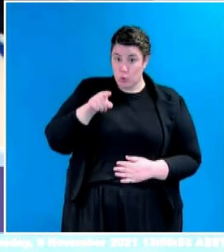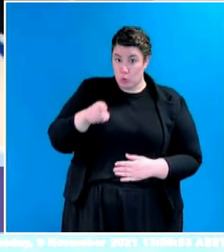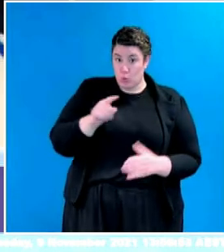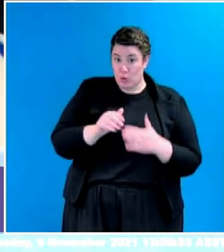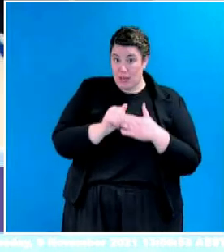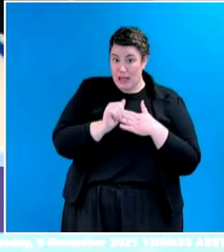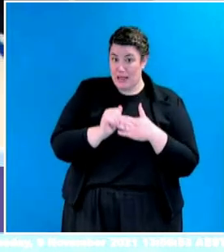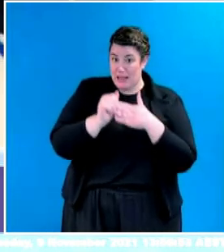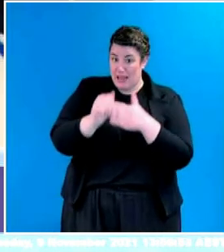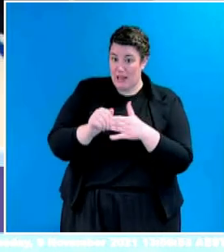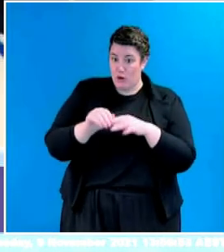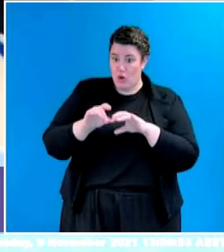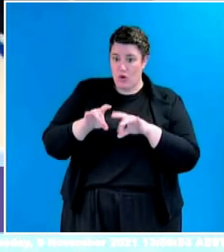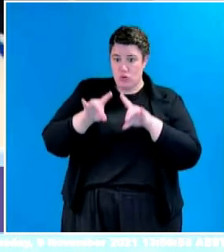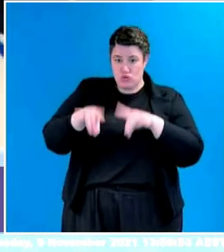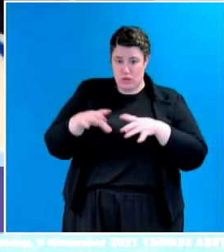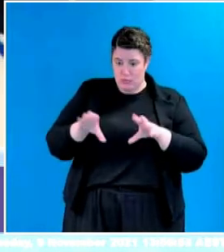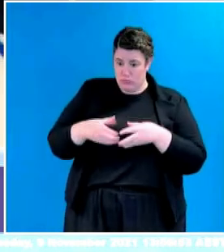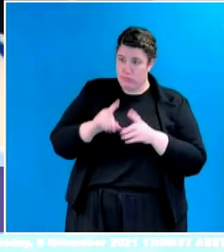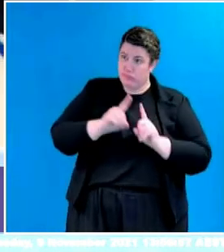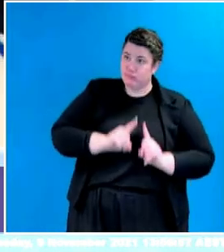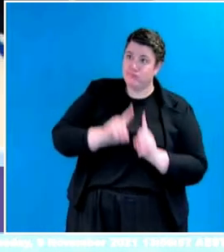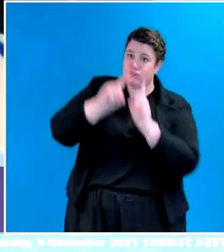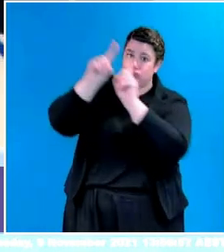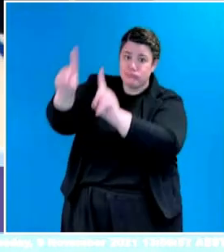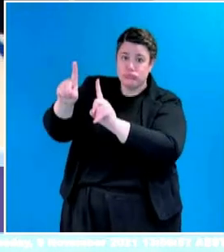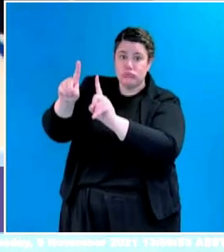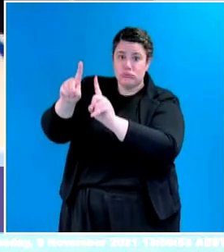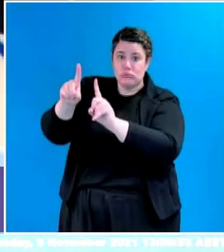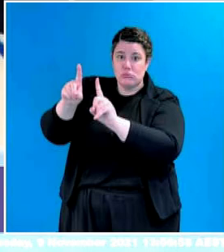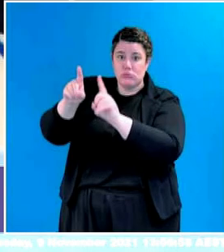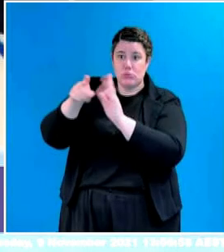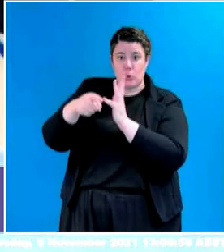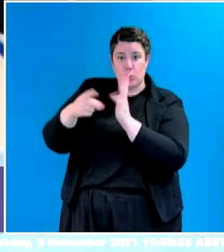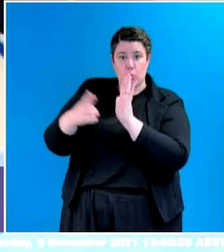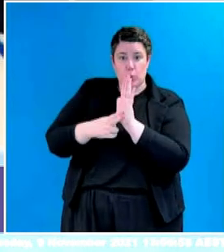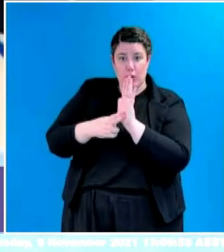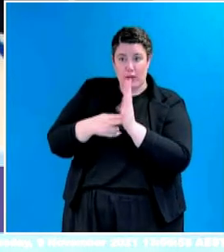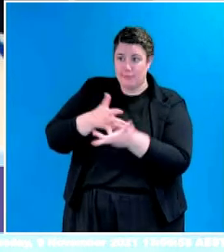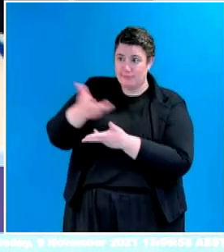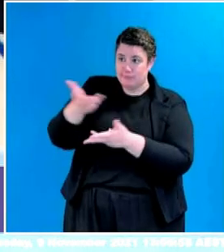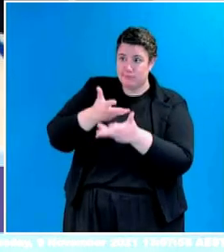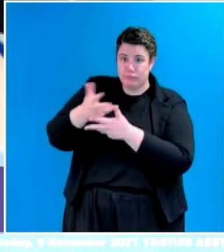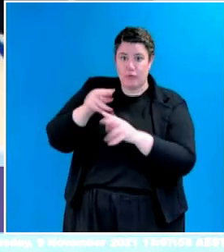Australian delegation to the CRPD Committee's review of Australia's Second